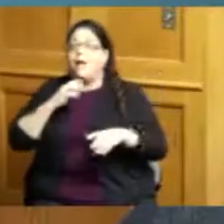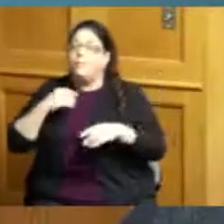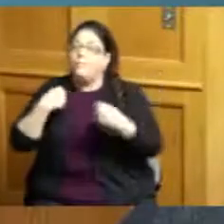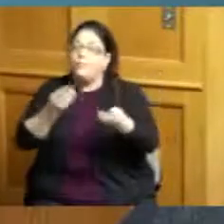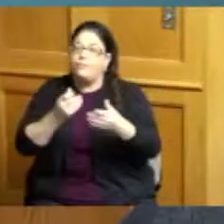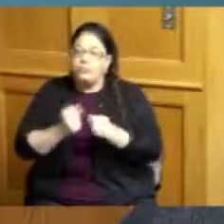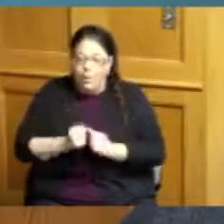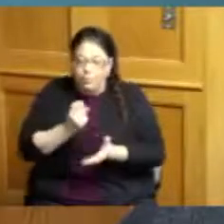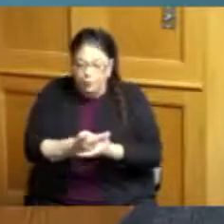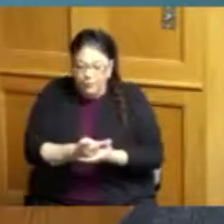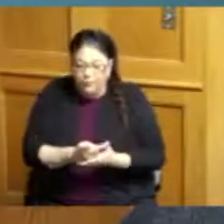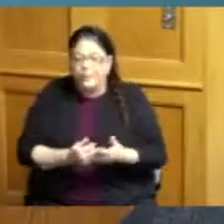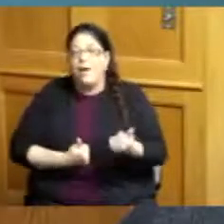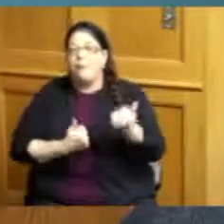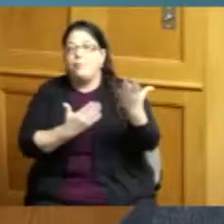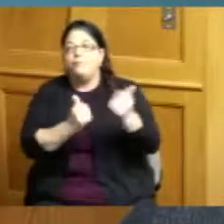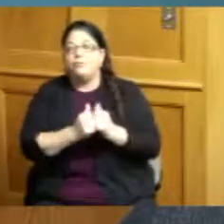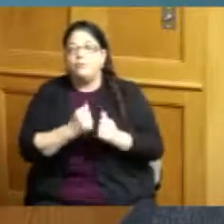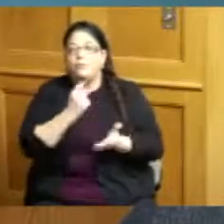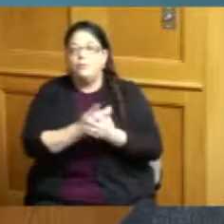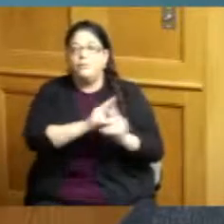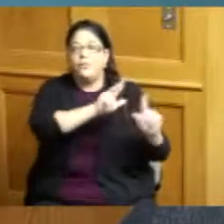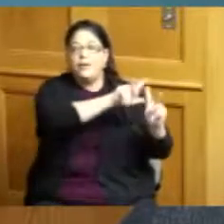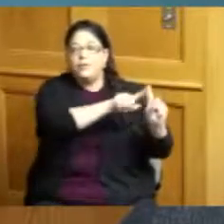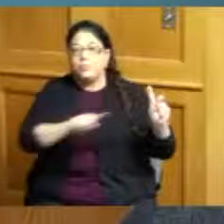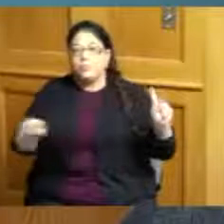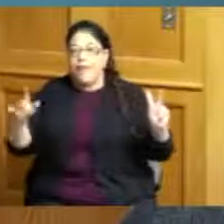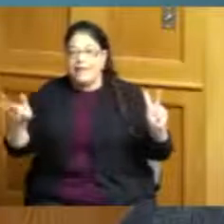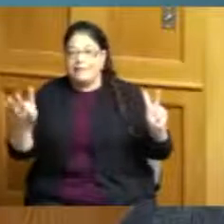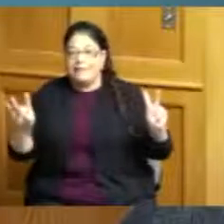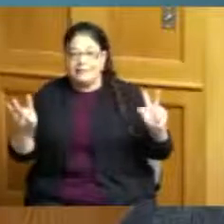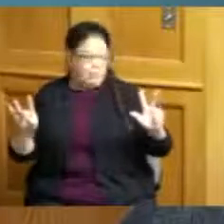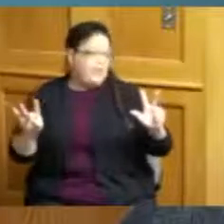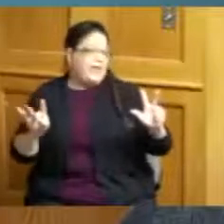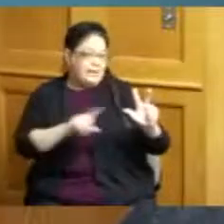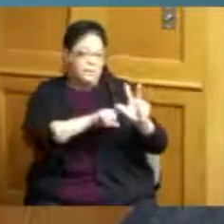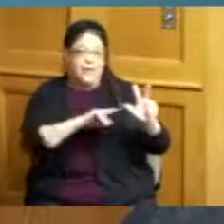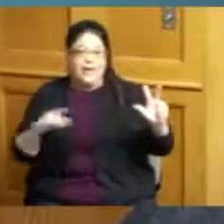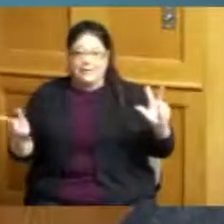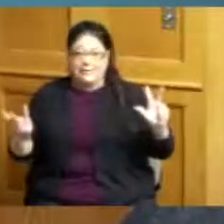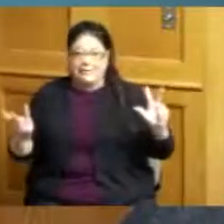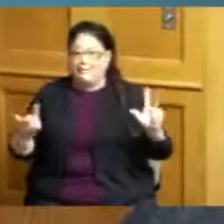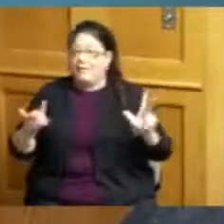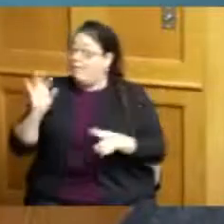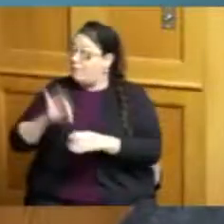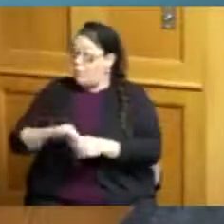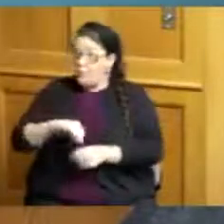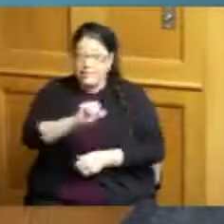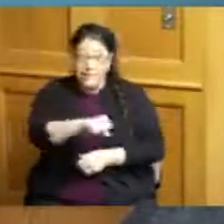item number three through eighteen seconds Commissioner Reese yes Commissioner Driehaus yes